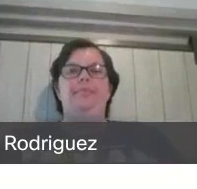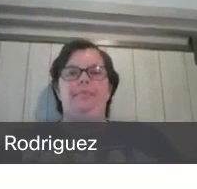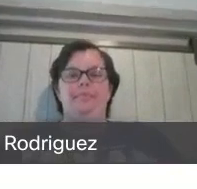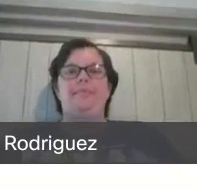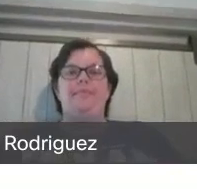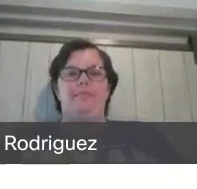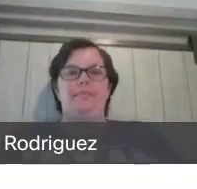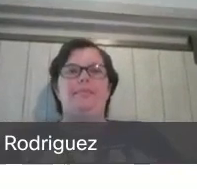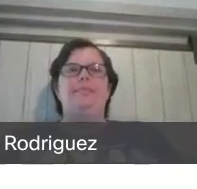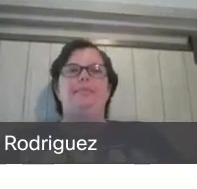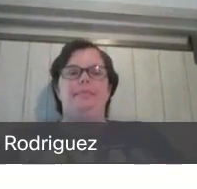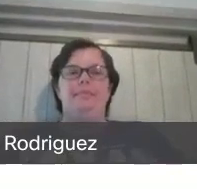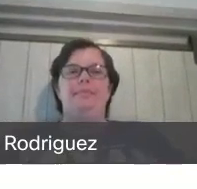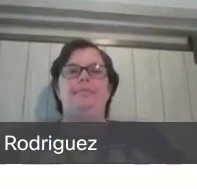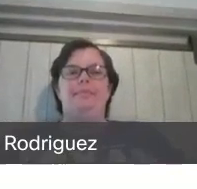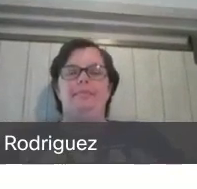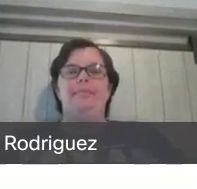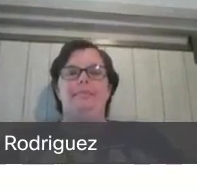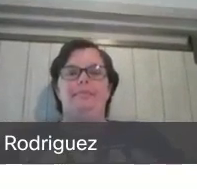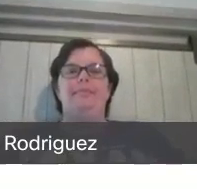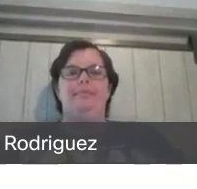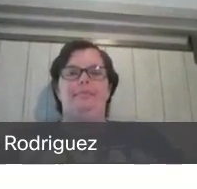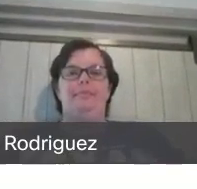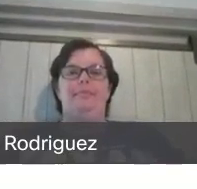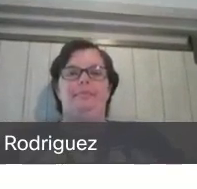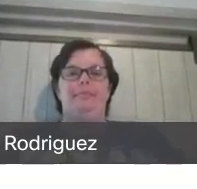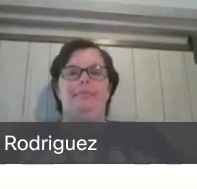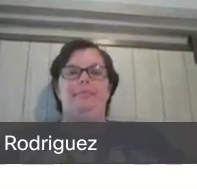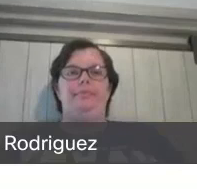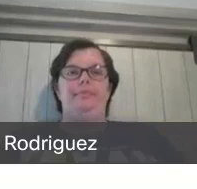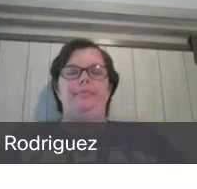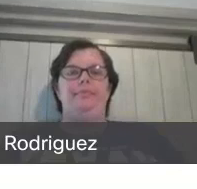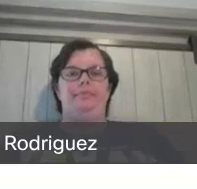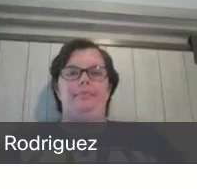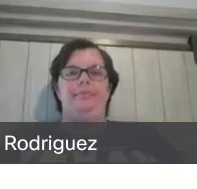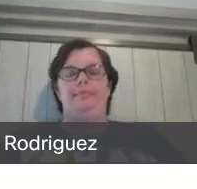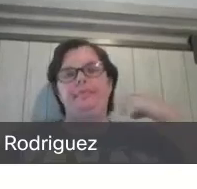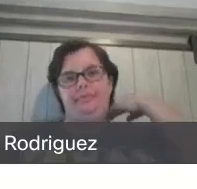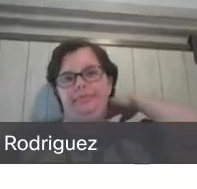I get a little bit more shyer on the phone, so I'm pretty easier with writing it.